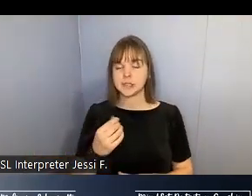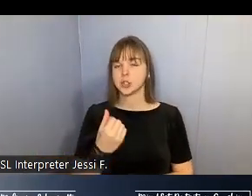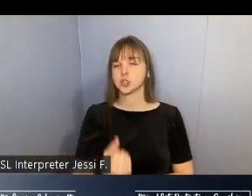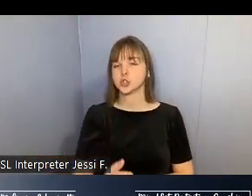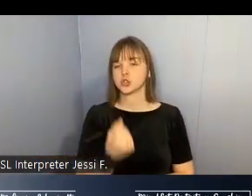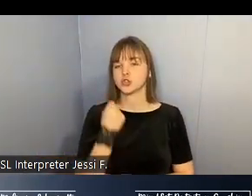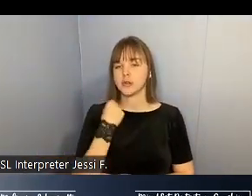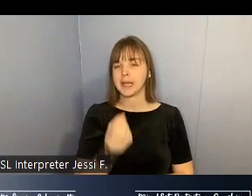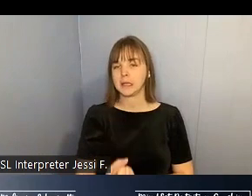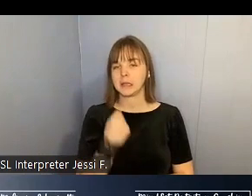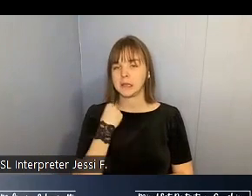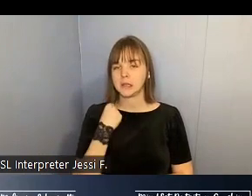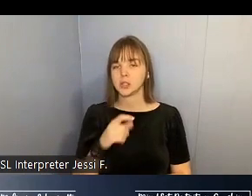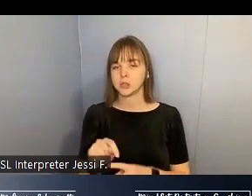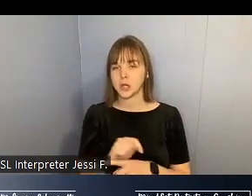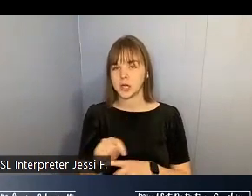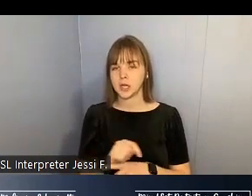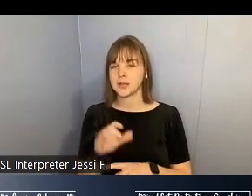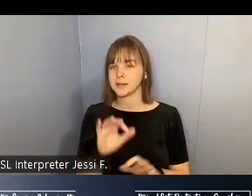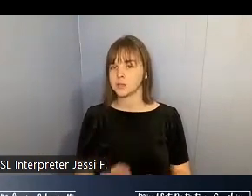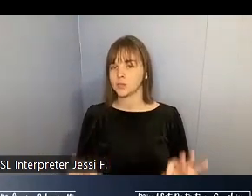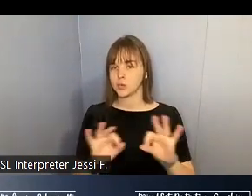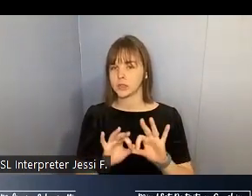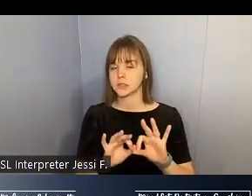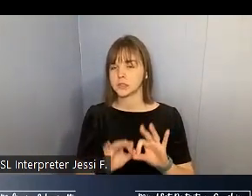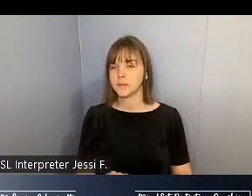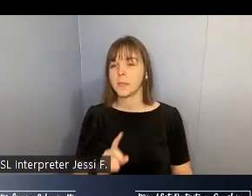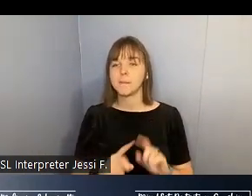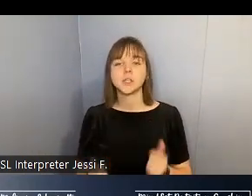That's going to keep your metabolism up a little bit. But too many people spend all their time